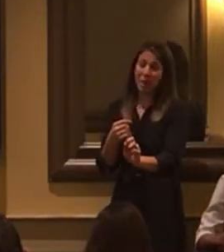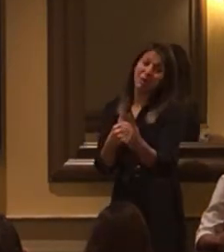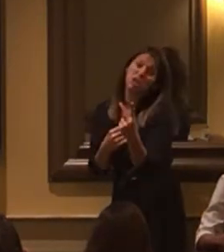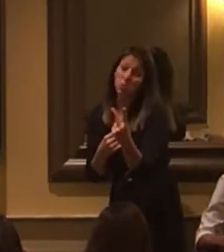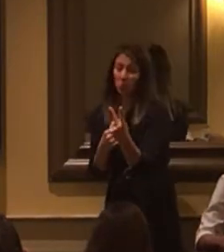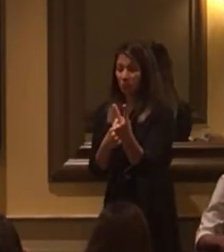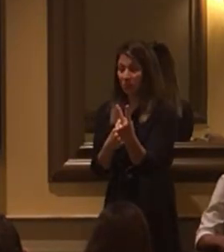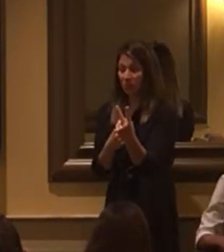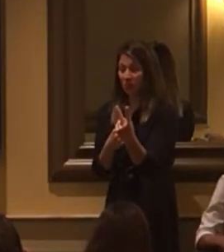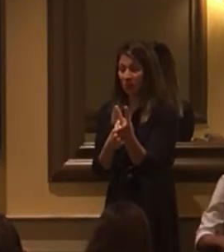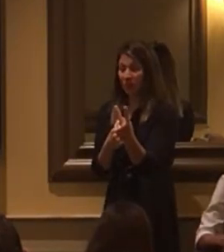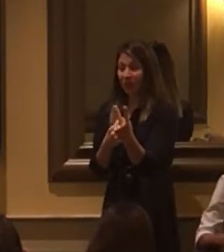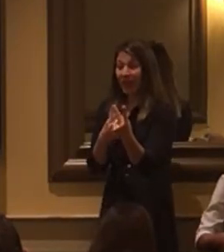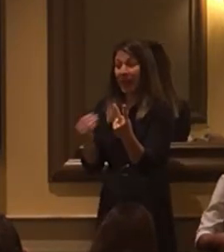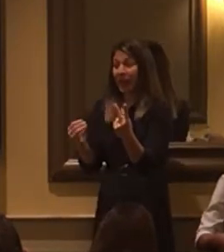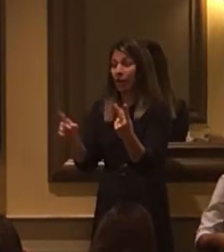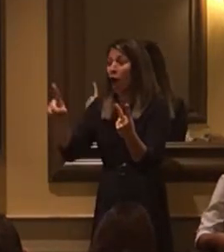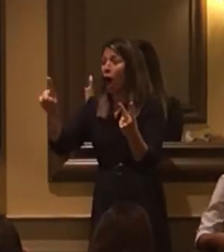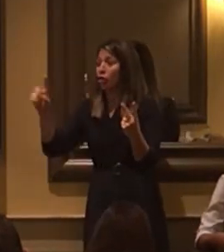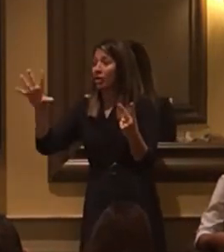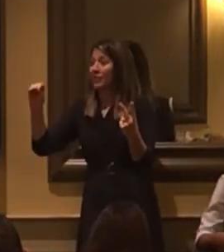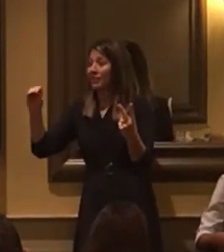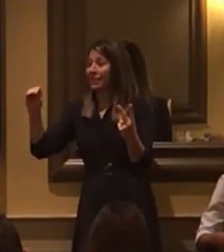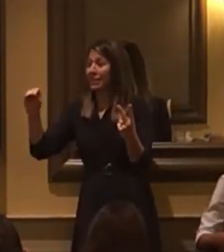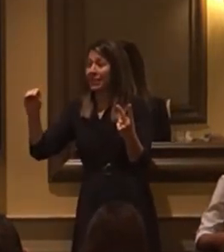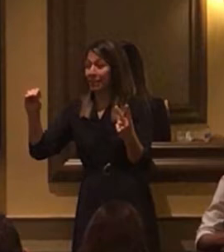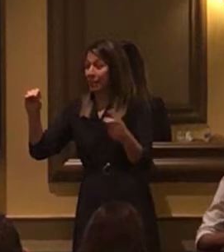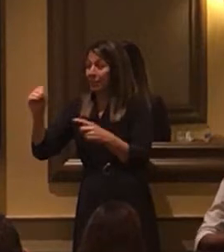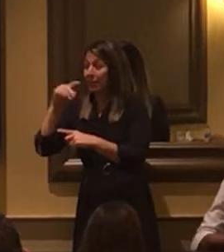but they may have 150 kids that they see every day.